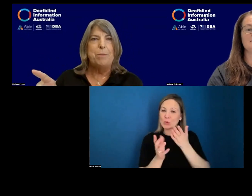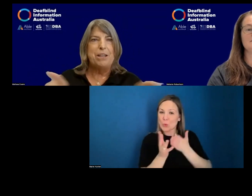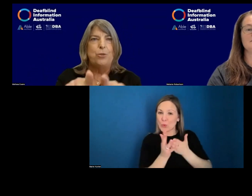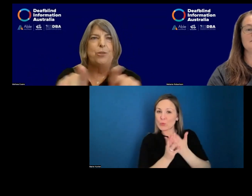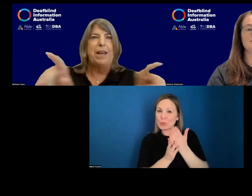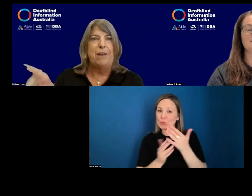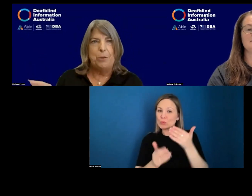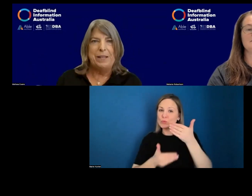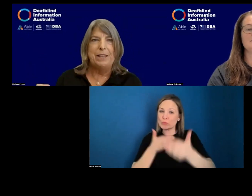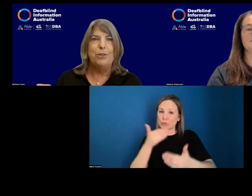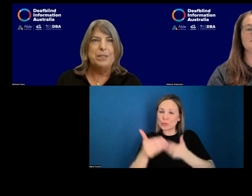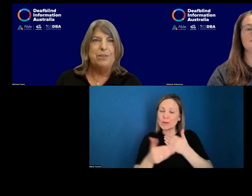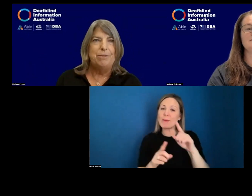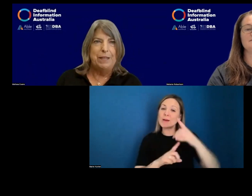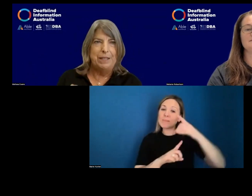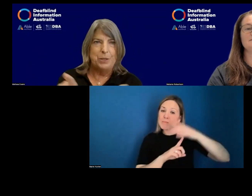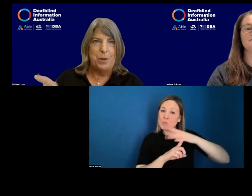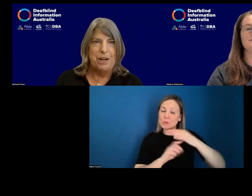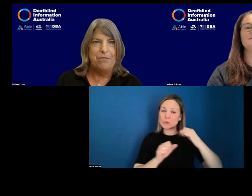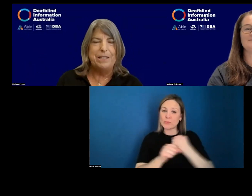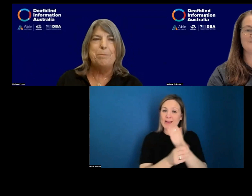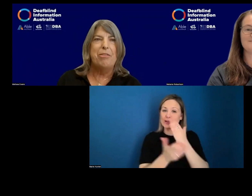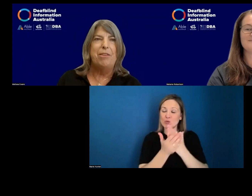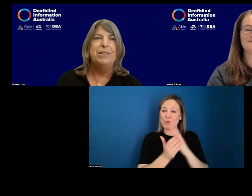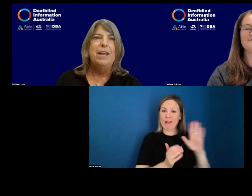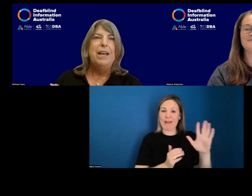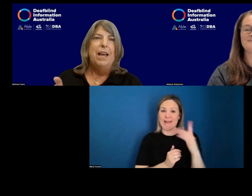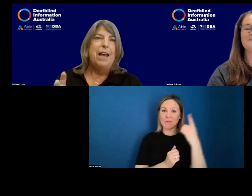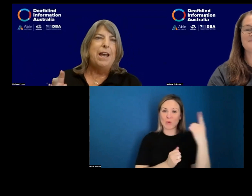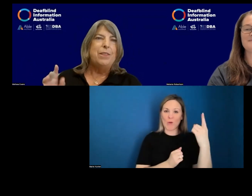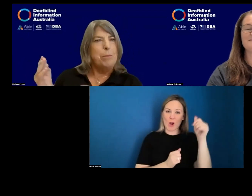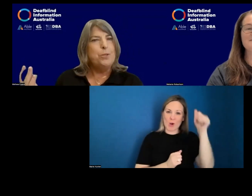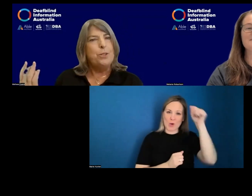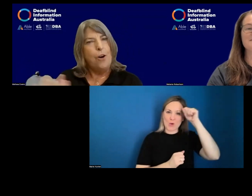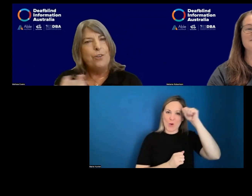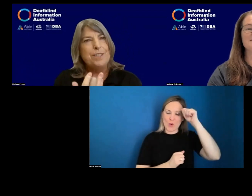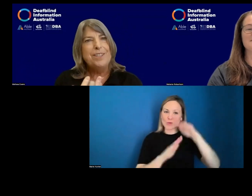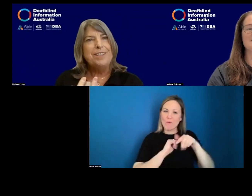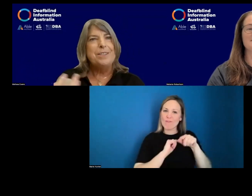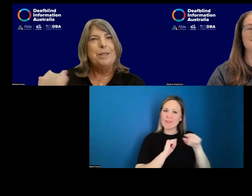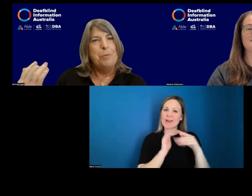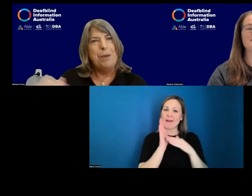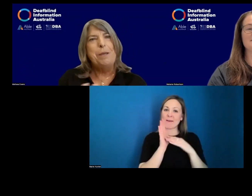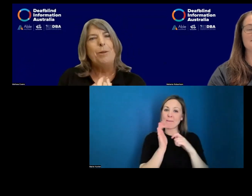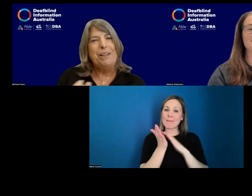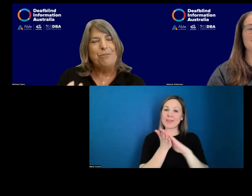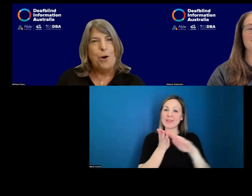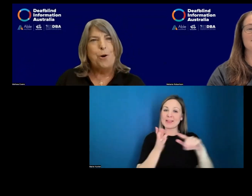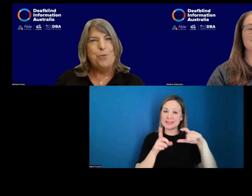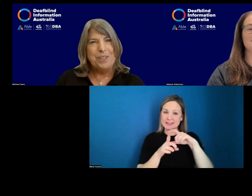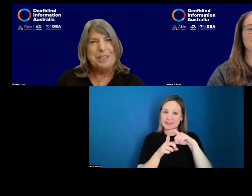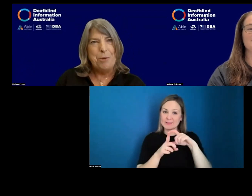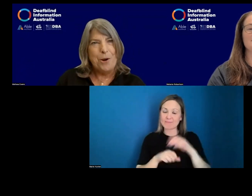to make sure that everyone else is aware of this method. The most constant people involved in this